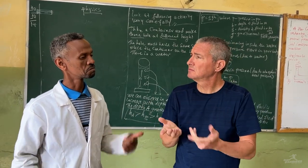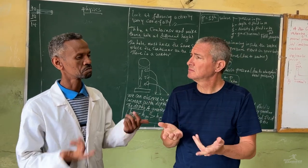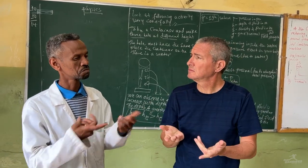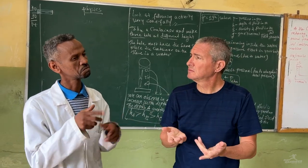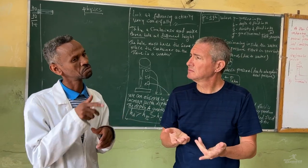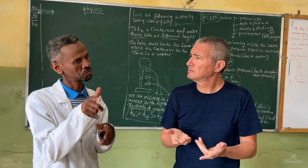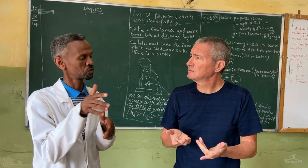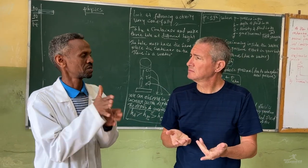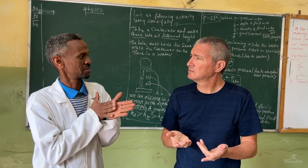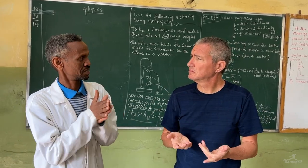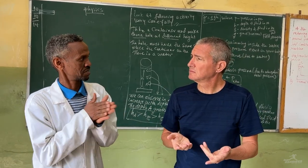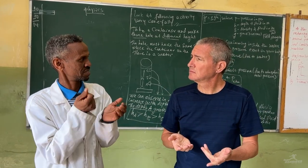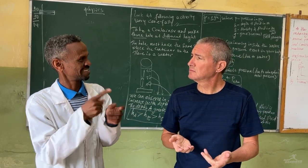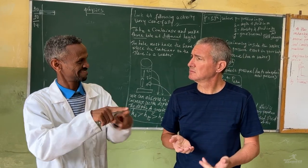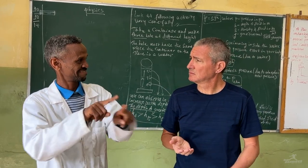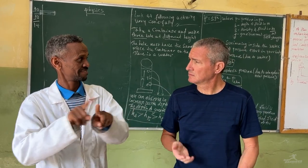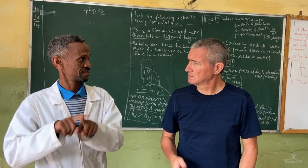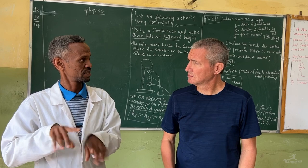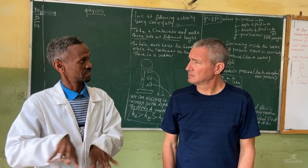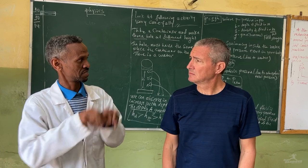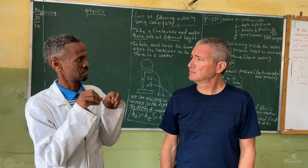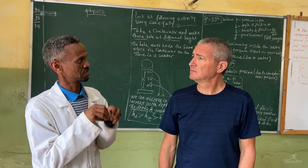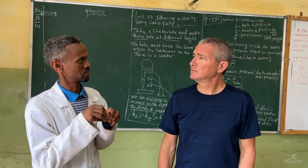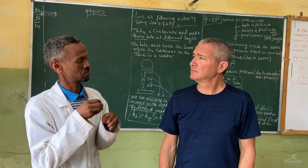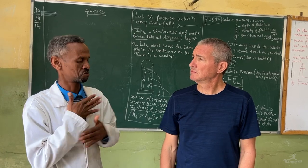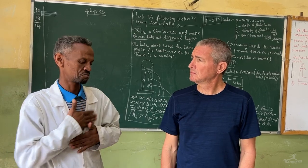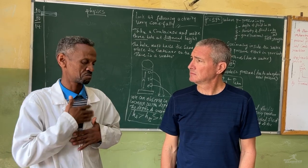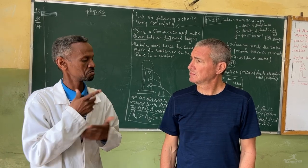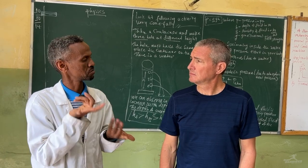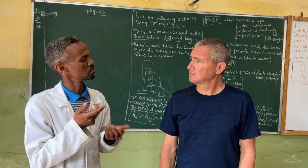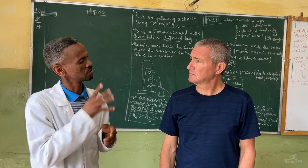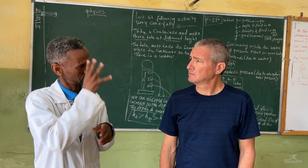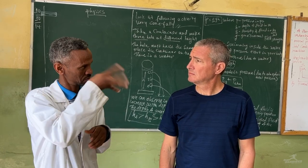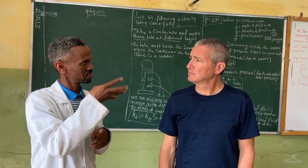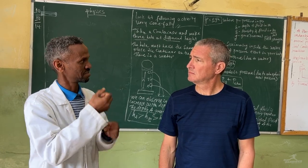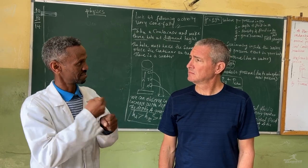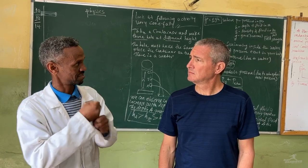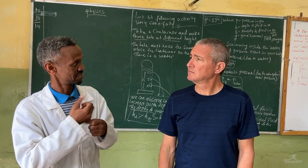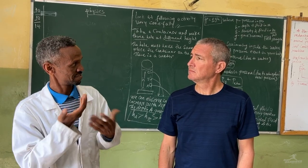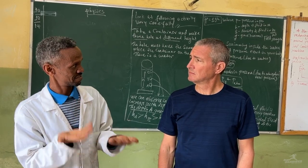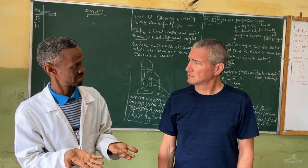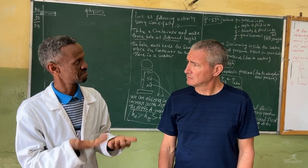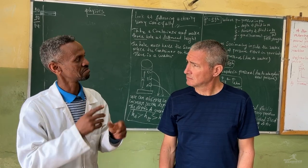I want them to try different careers and enjoy inventing things.